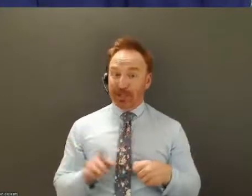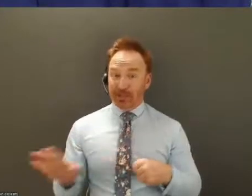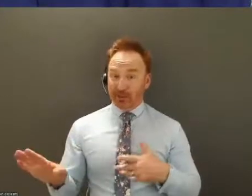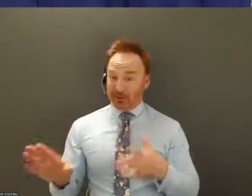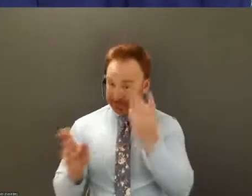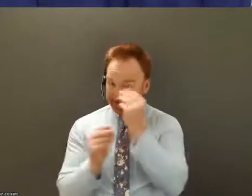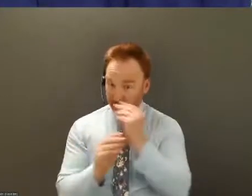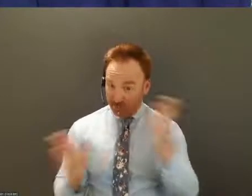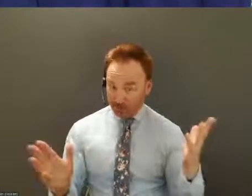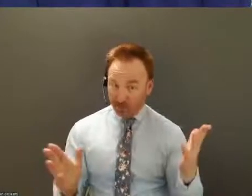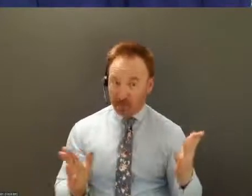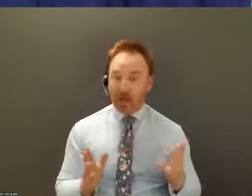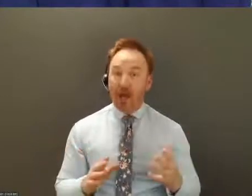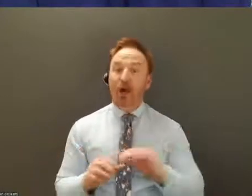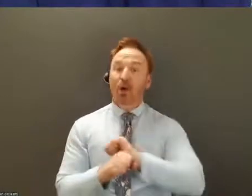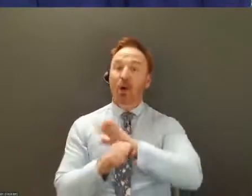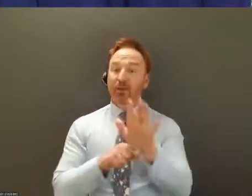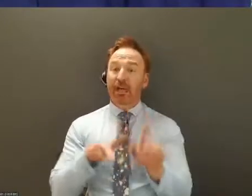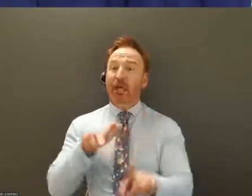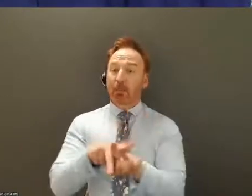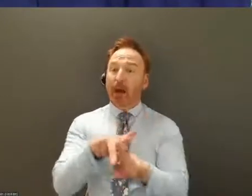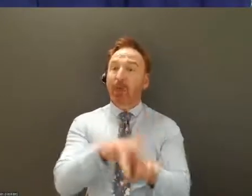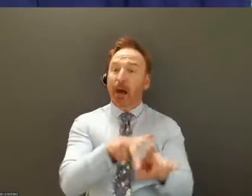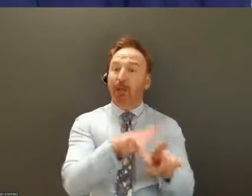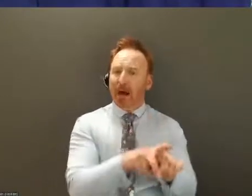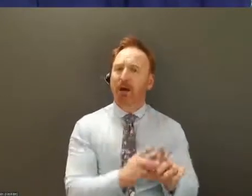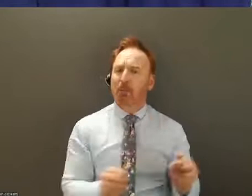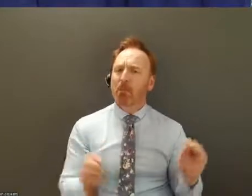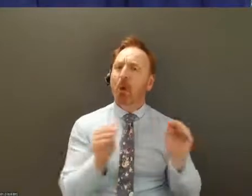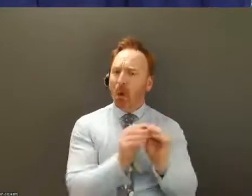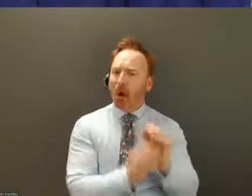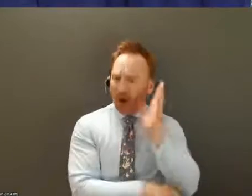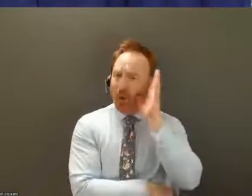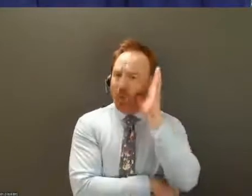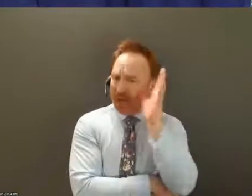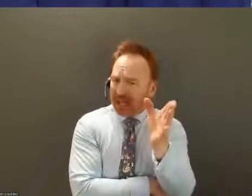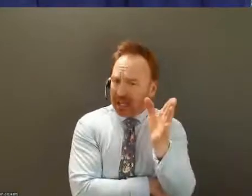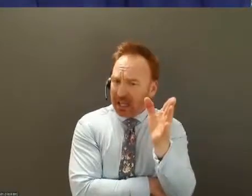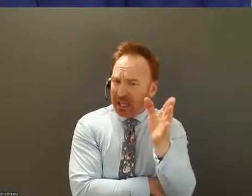out of 144 total cases unvaccinated.